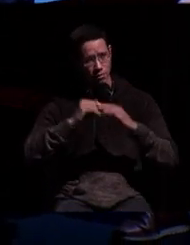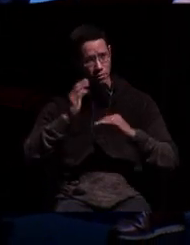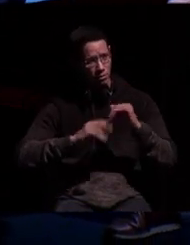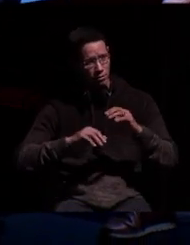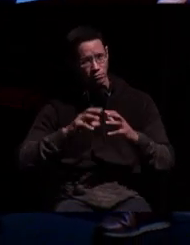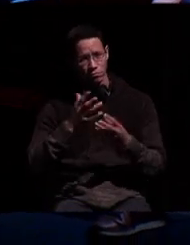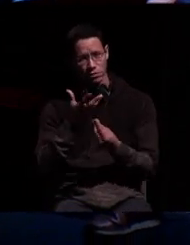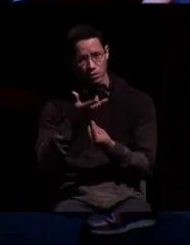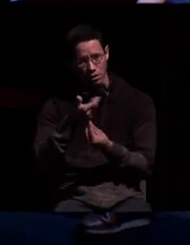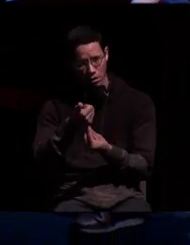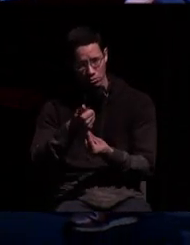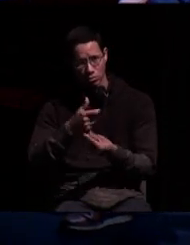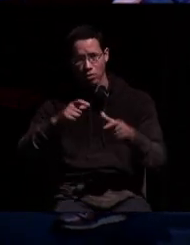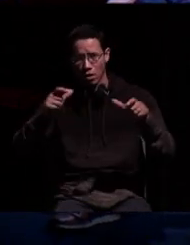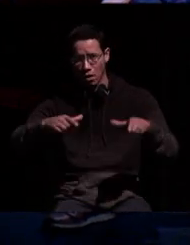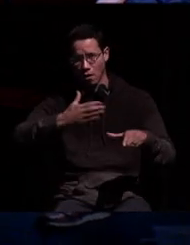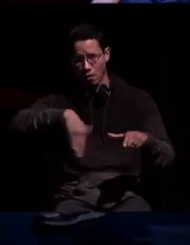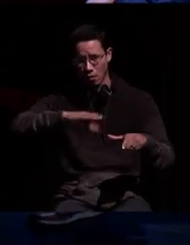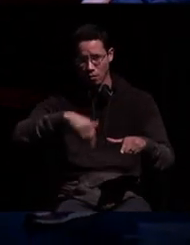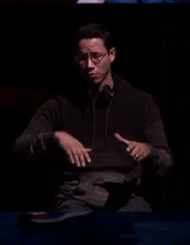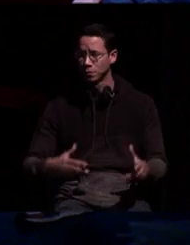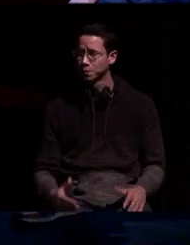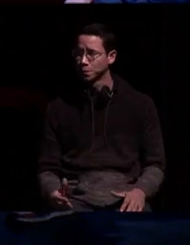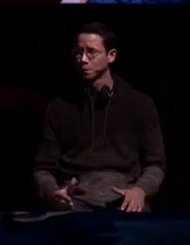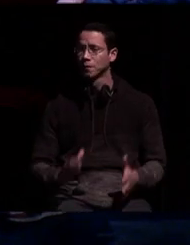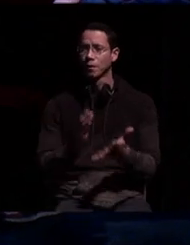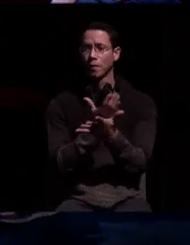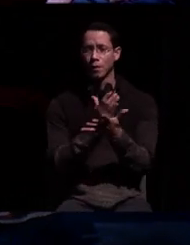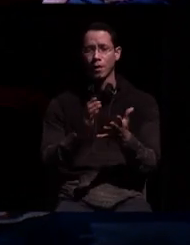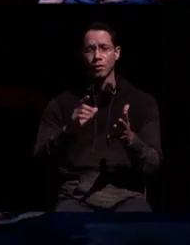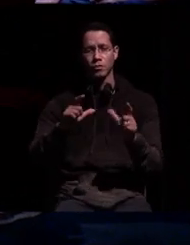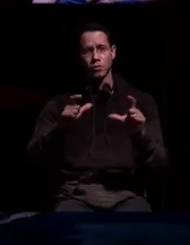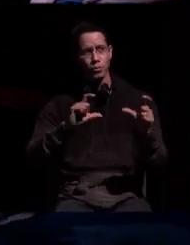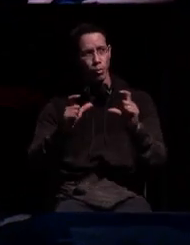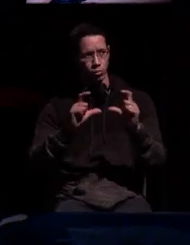They create products